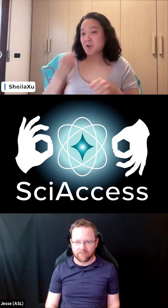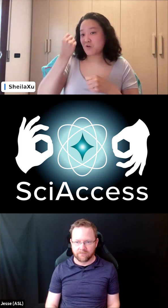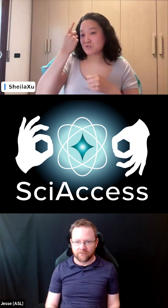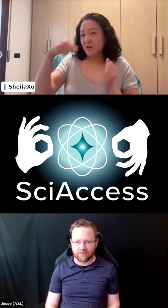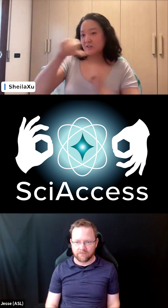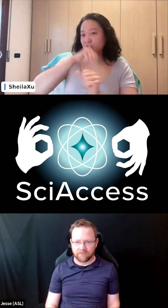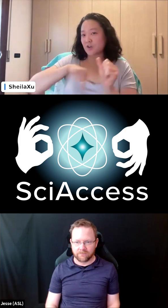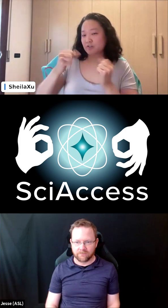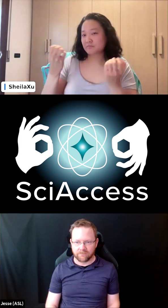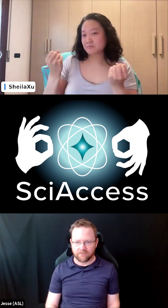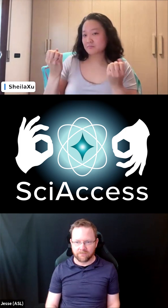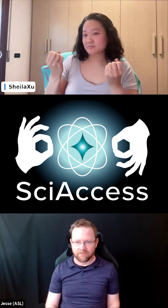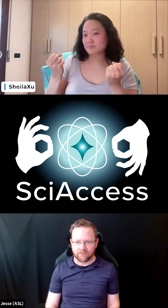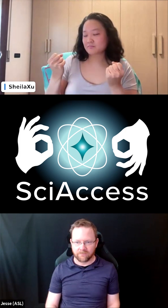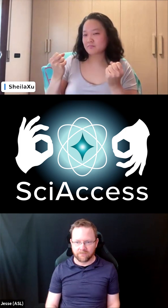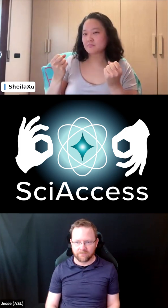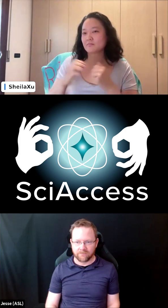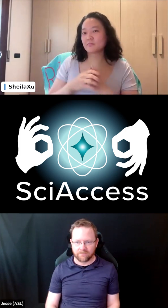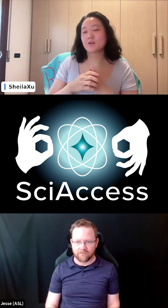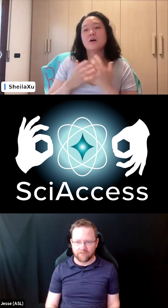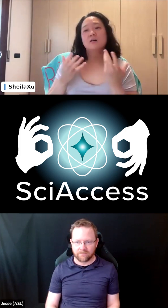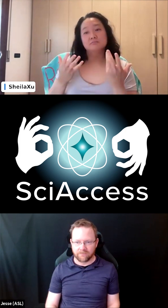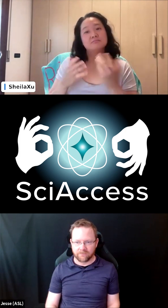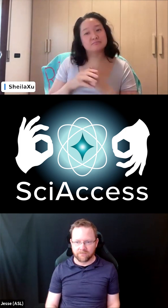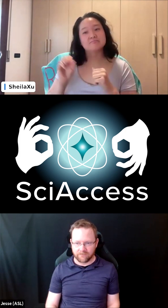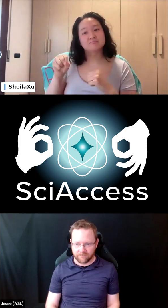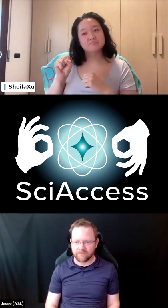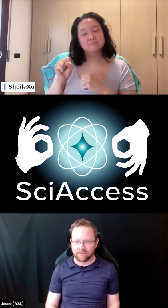the bulky equipment could we still understand each other? We found that we could.